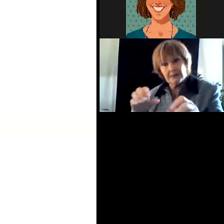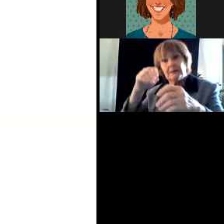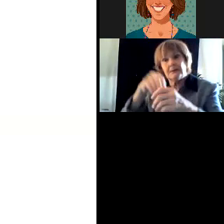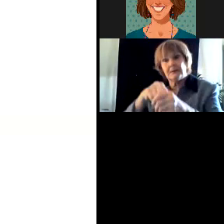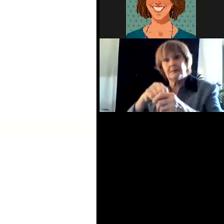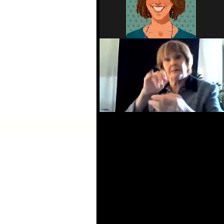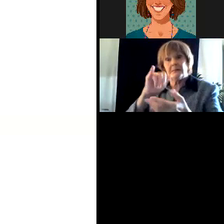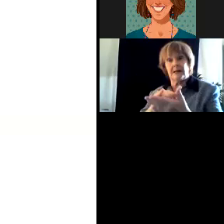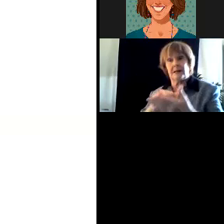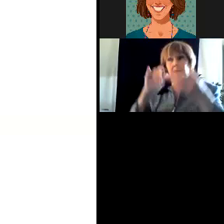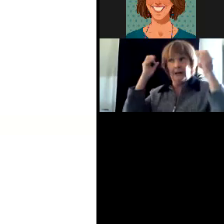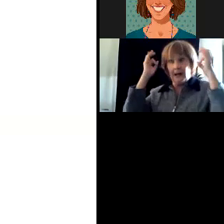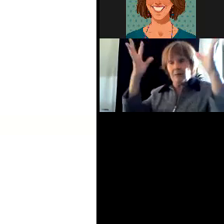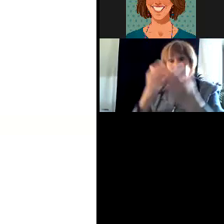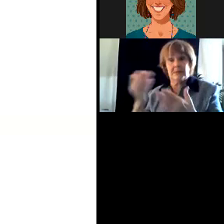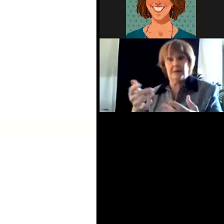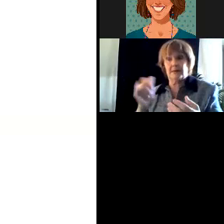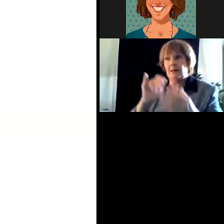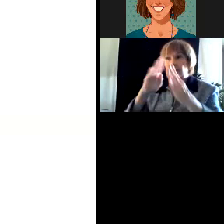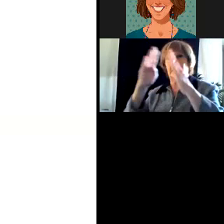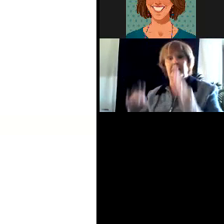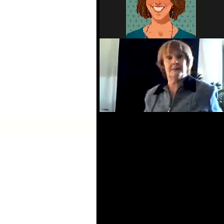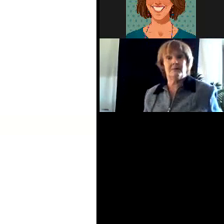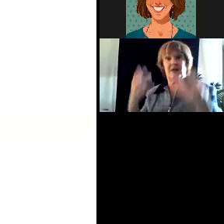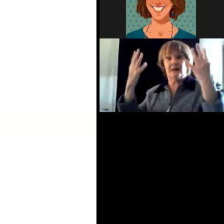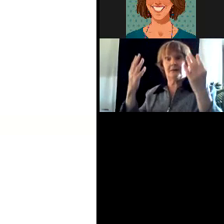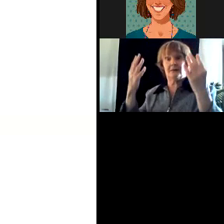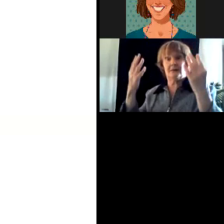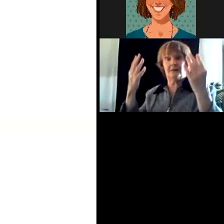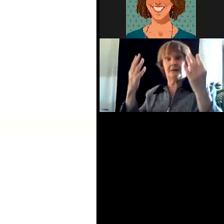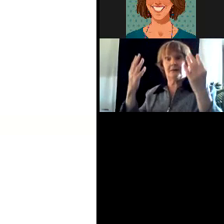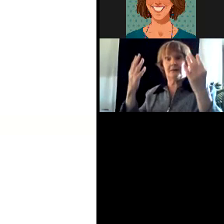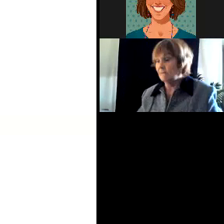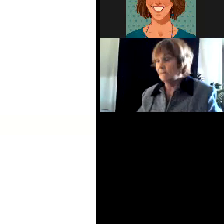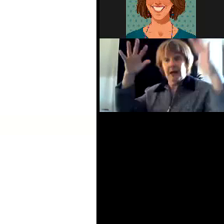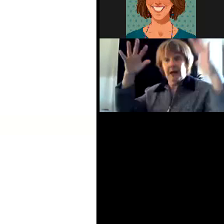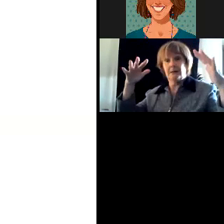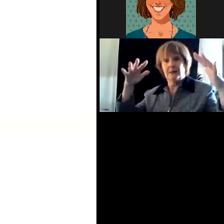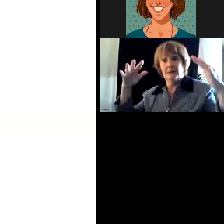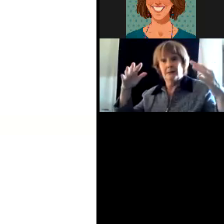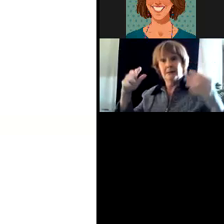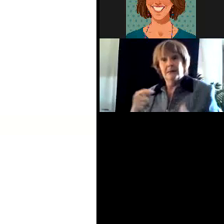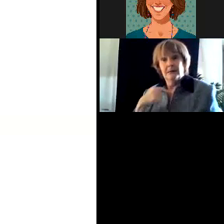Like I said, like a home fire or a flash flood. So kind of telling people that they should prepare their homes